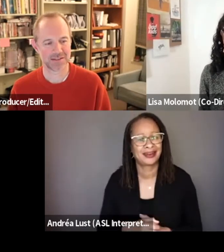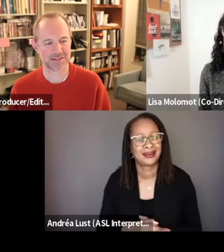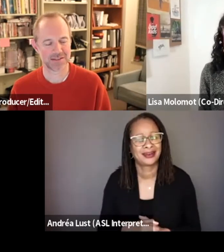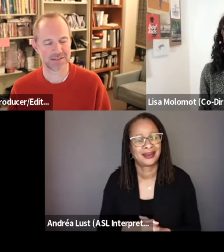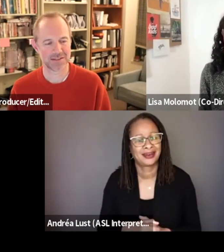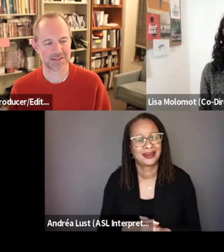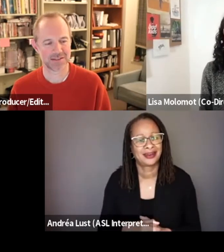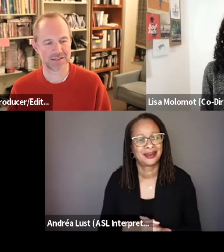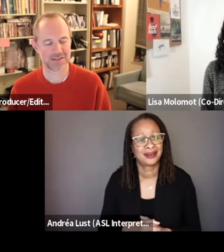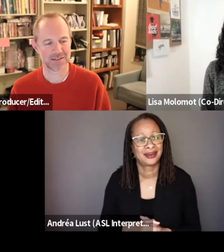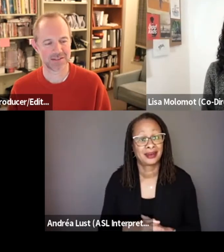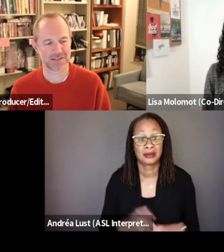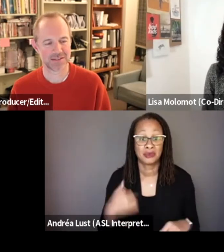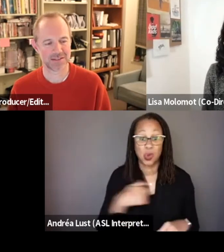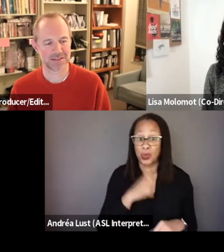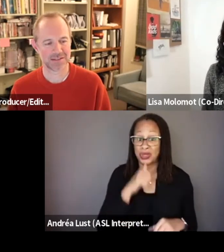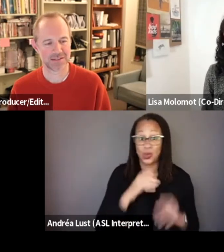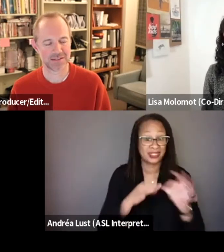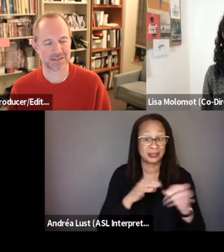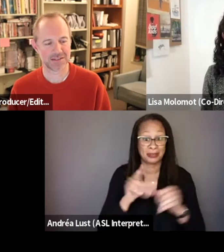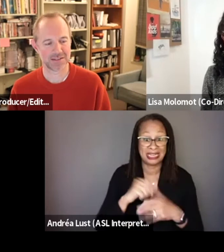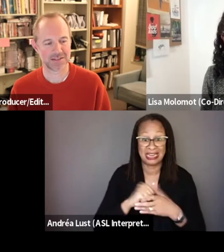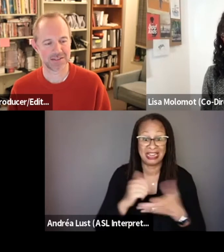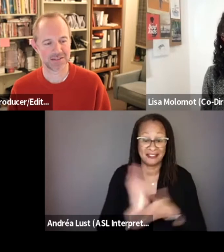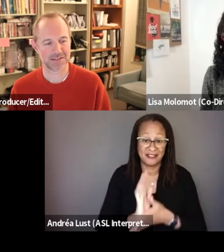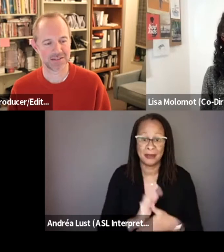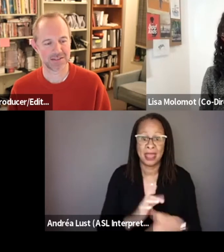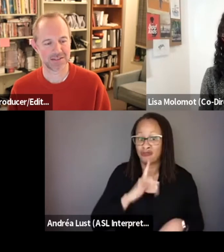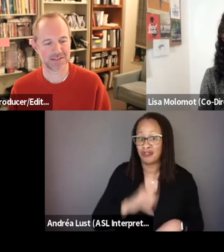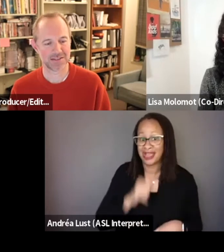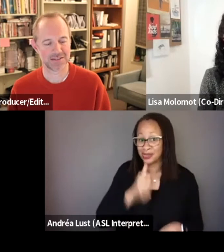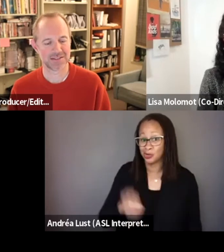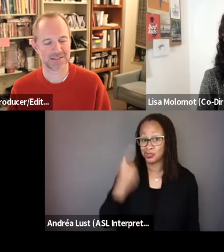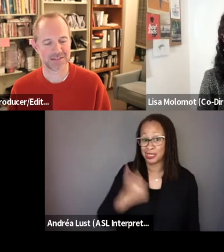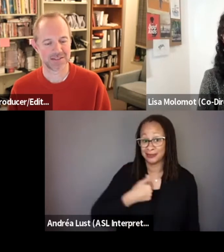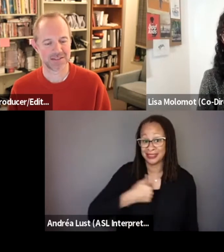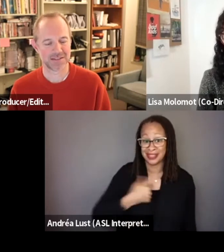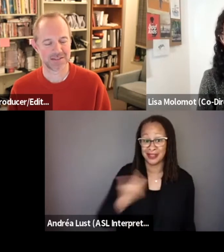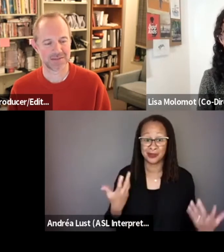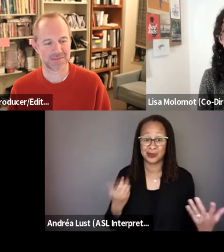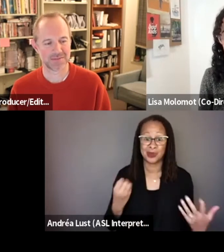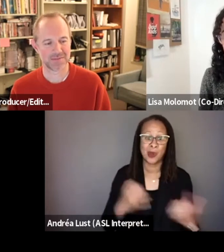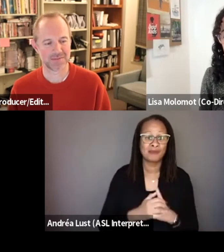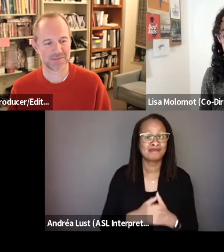But we don't explain it in the film. I still don't really understand it, but it it's interesting.